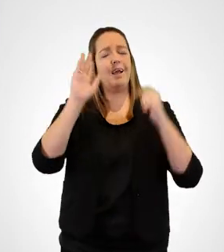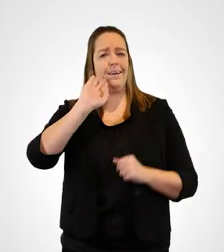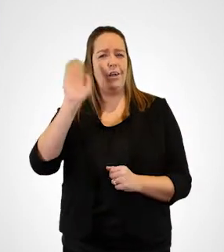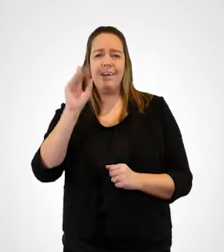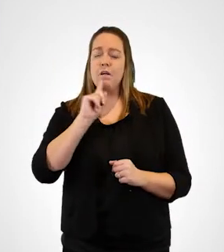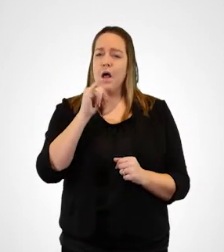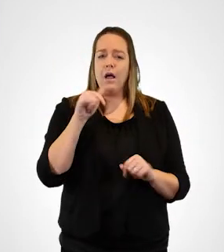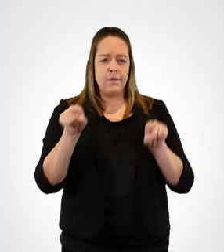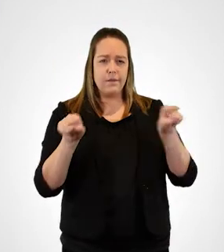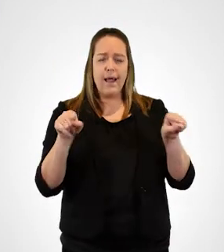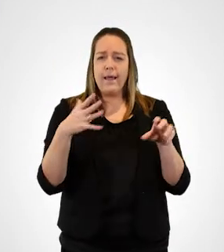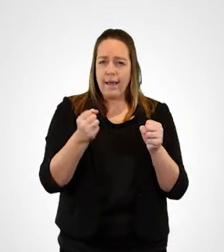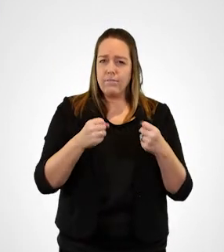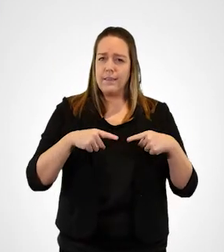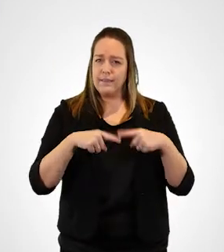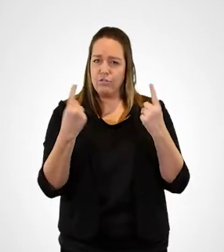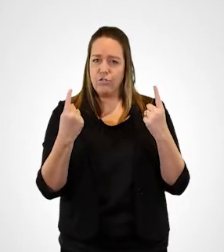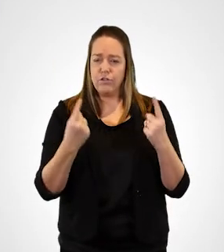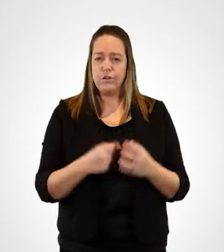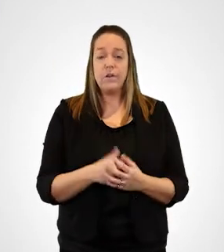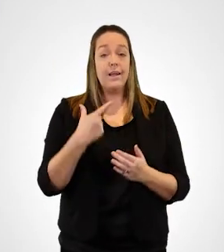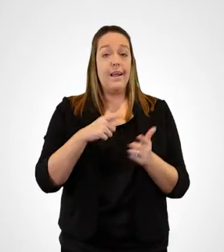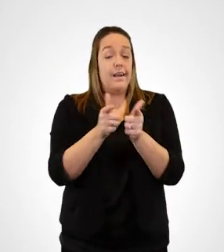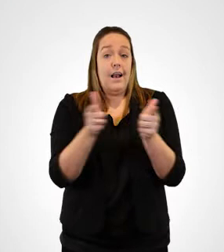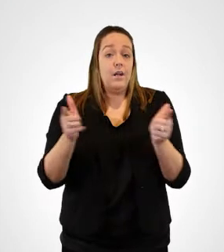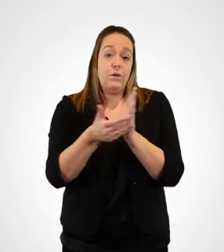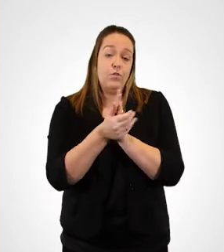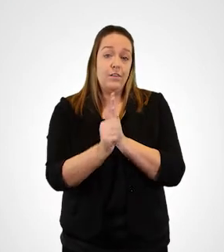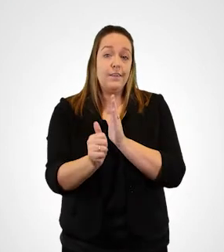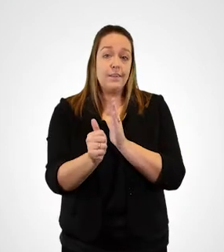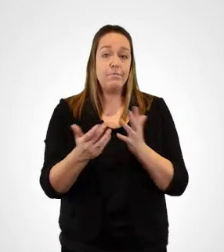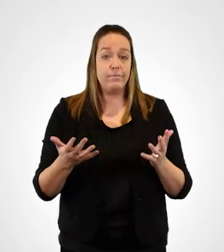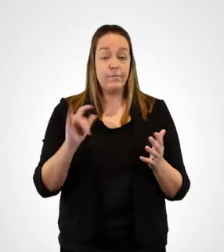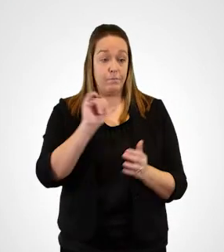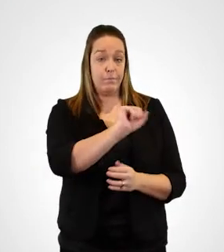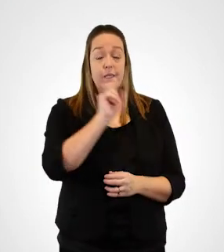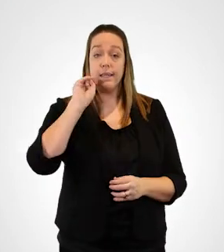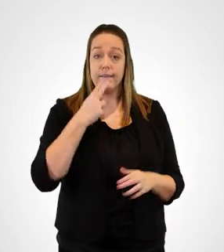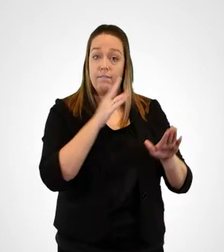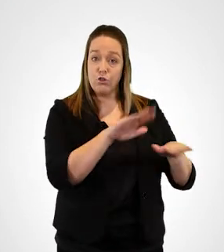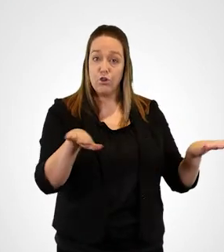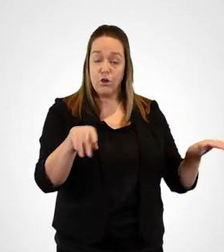that there might be some differences just because the language skills of the deaf children